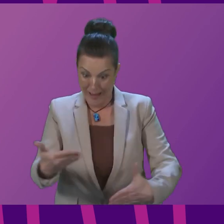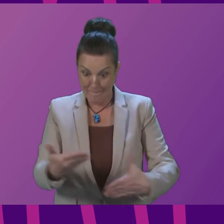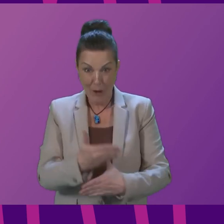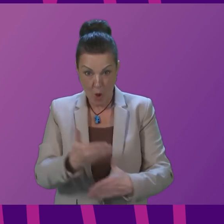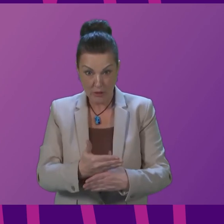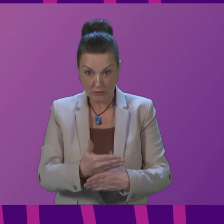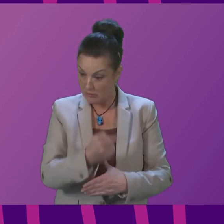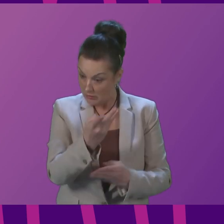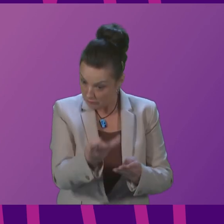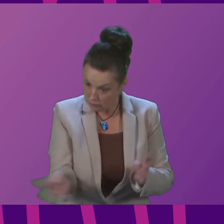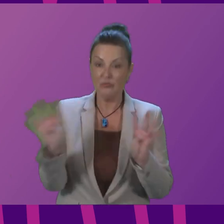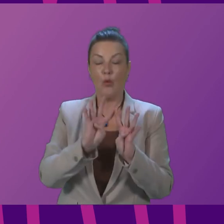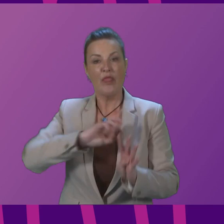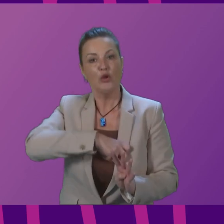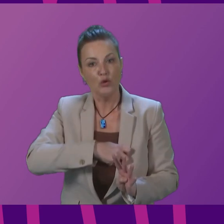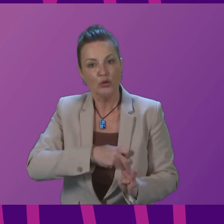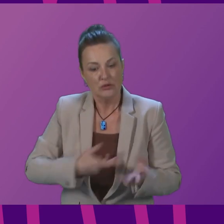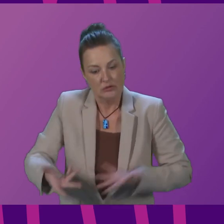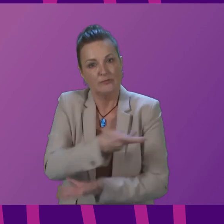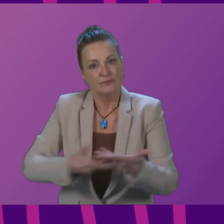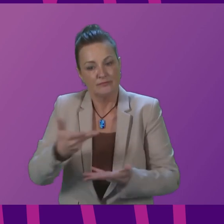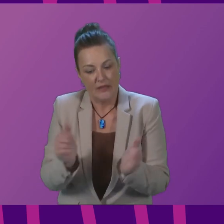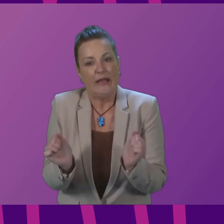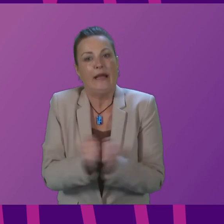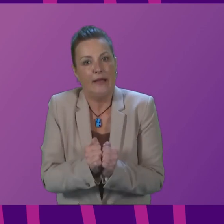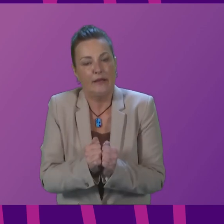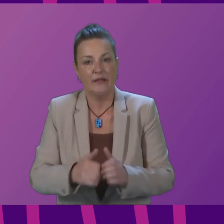and resolve the dispute.